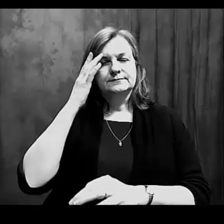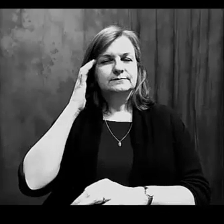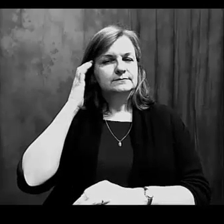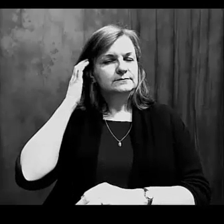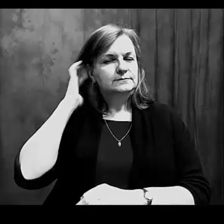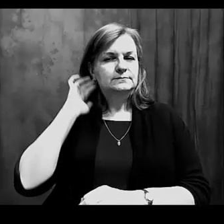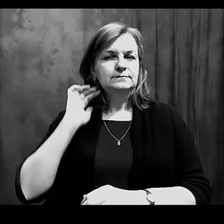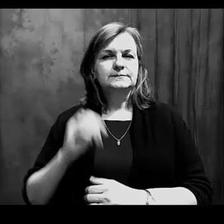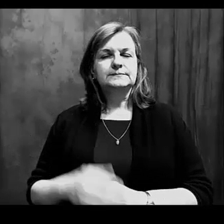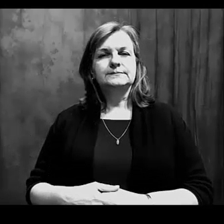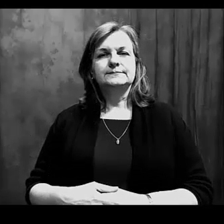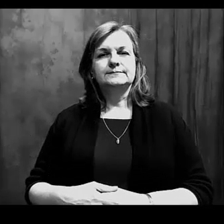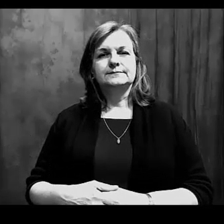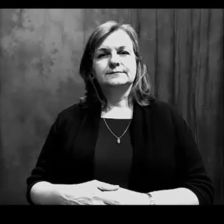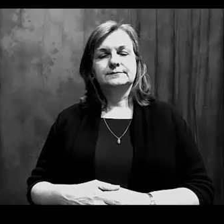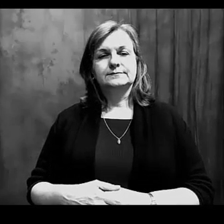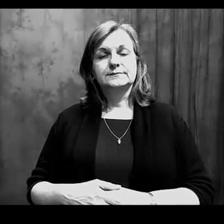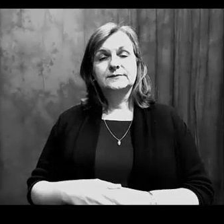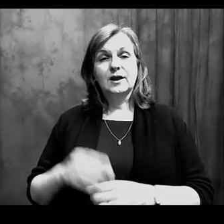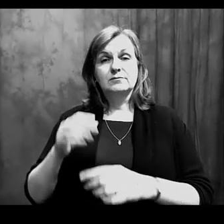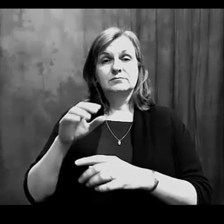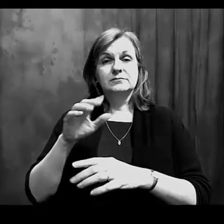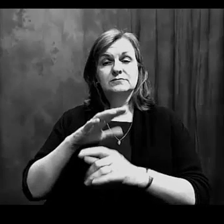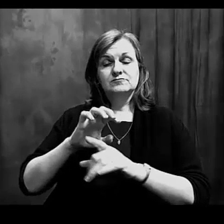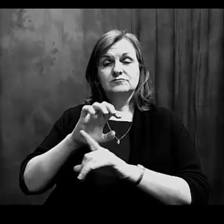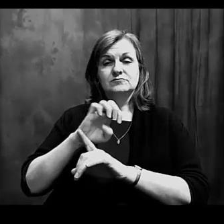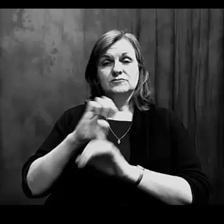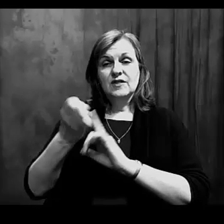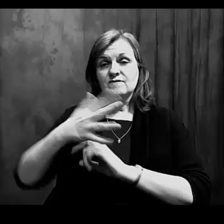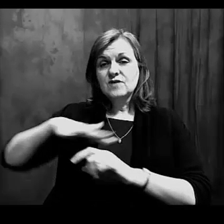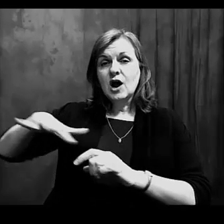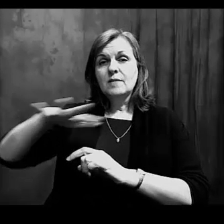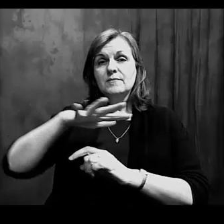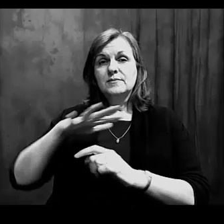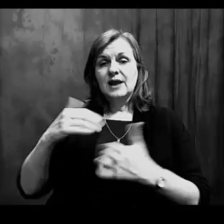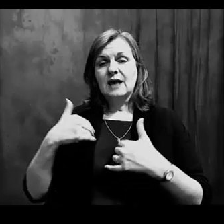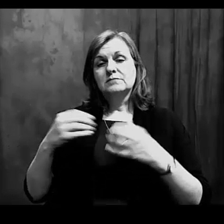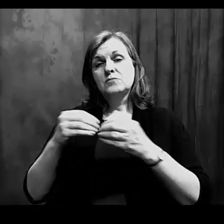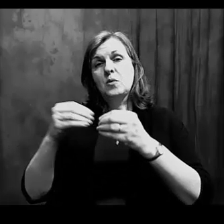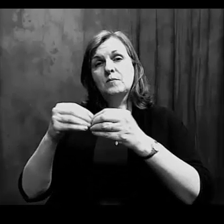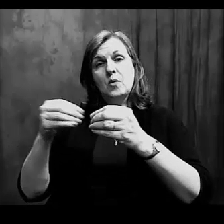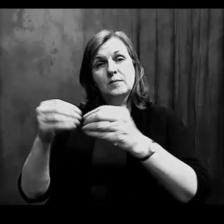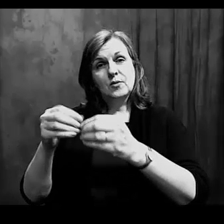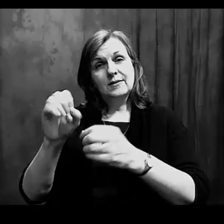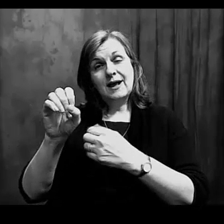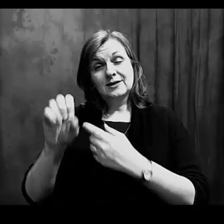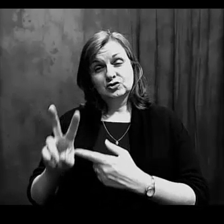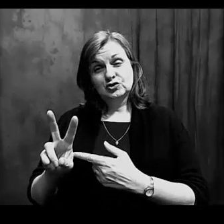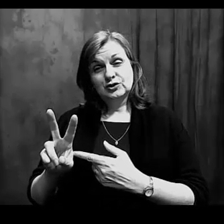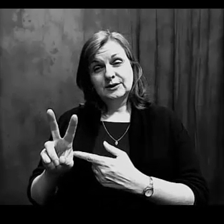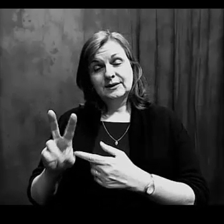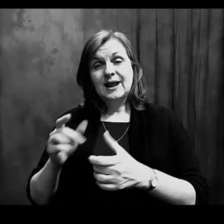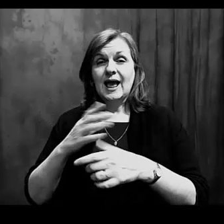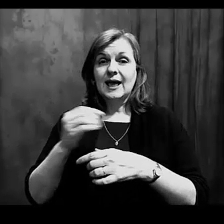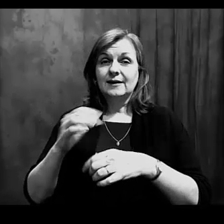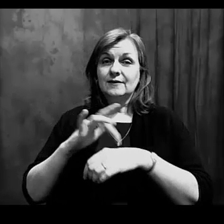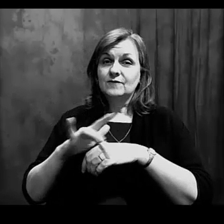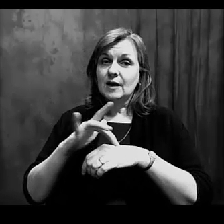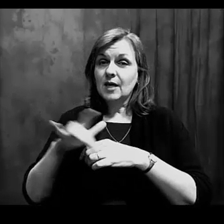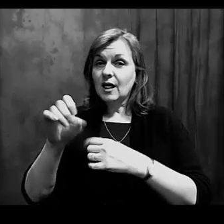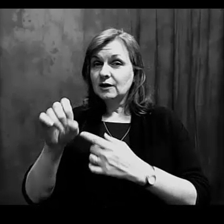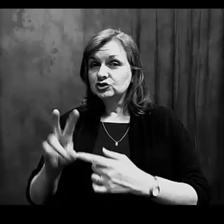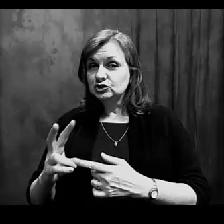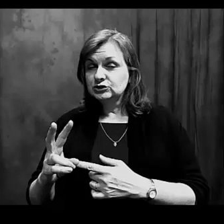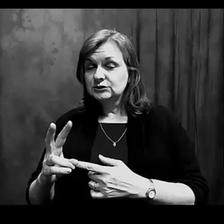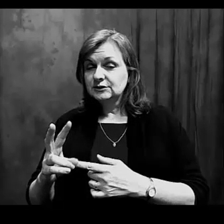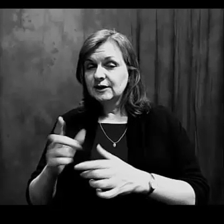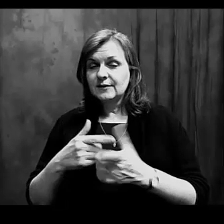now with an increase in the amount of oxygen that's around the atmosphere and available